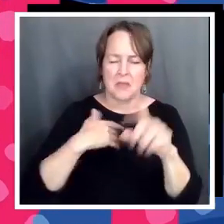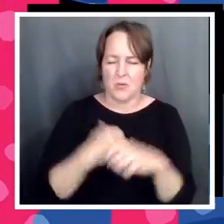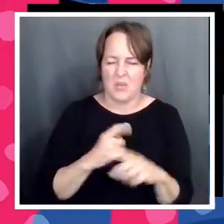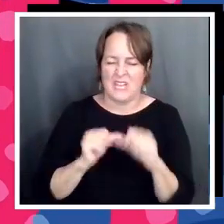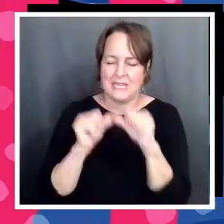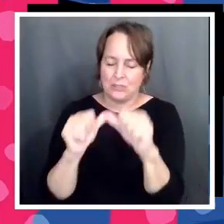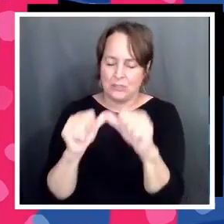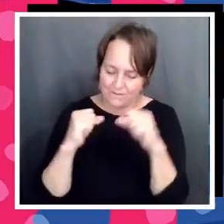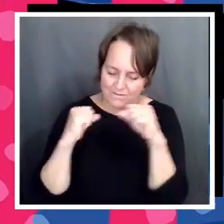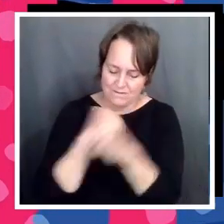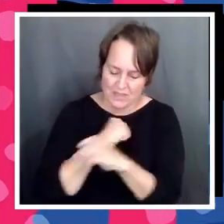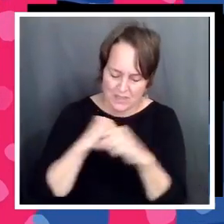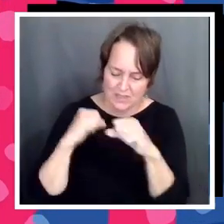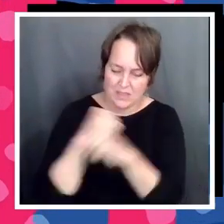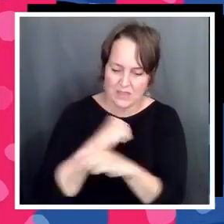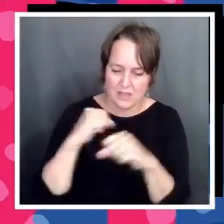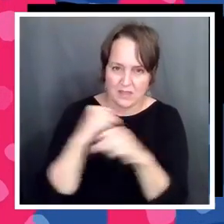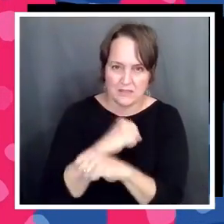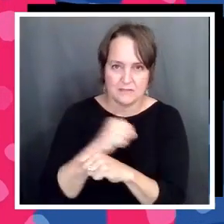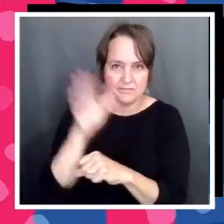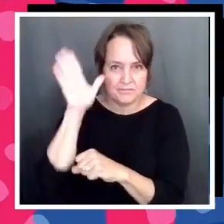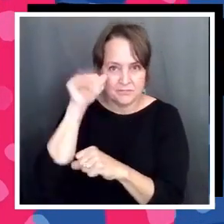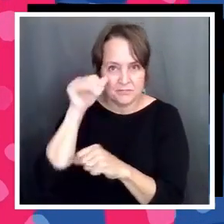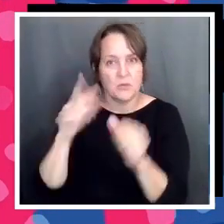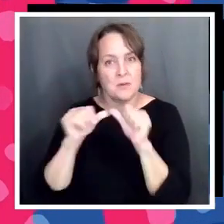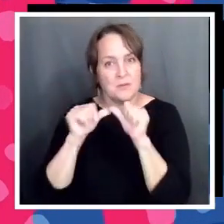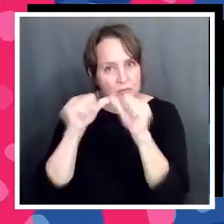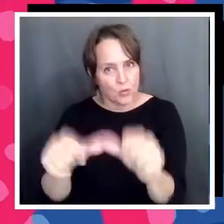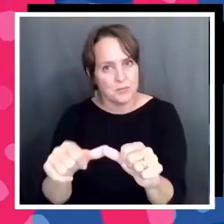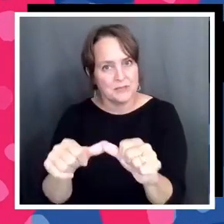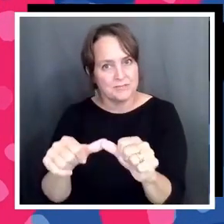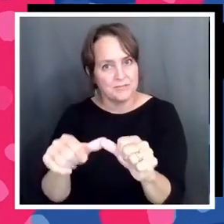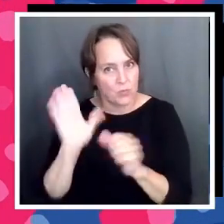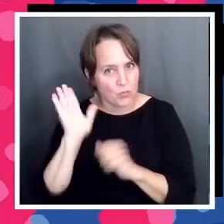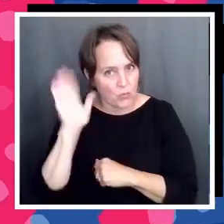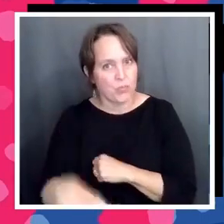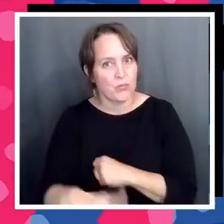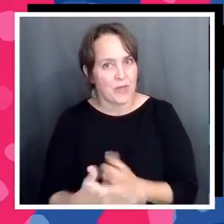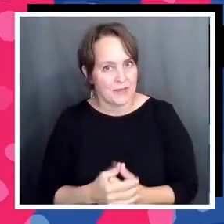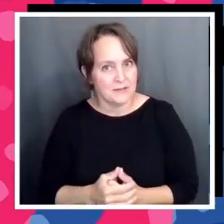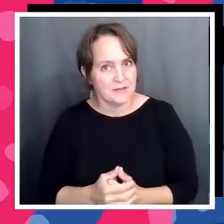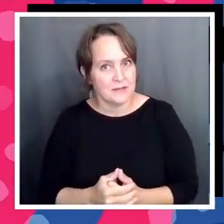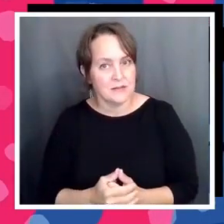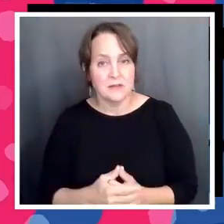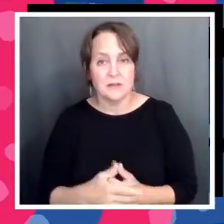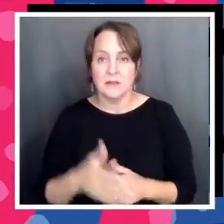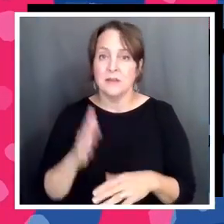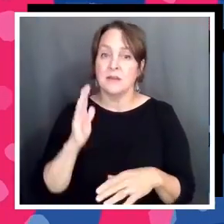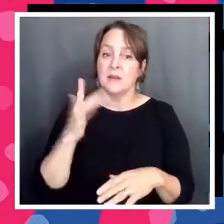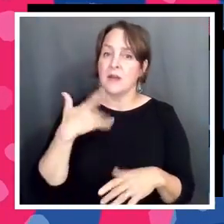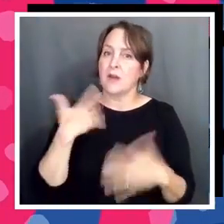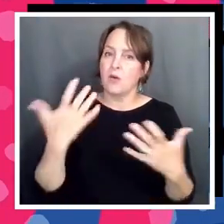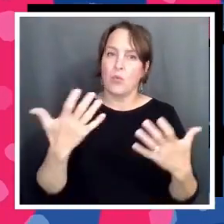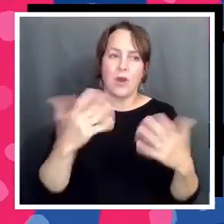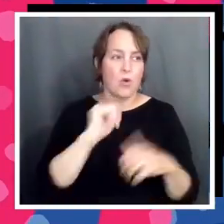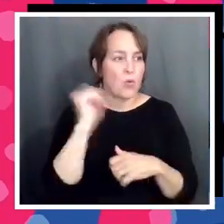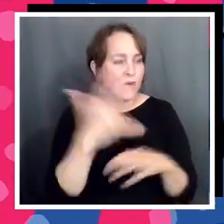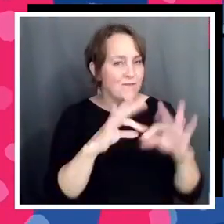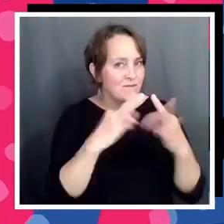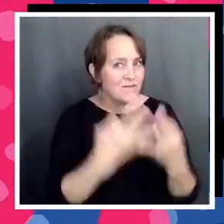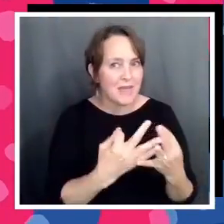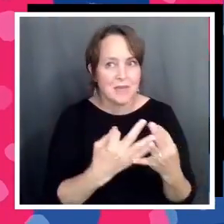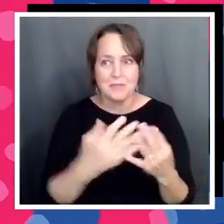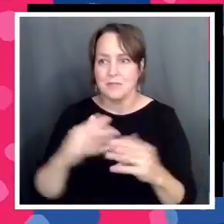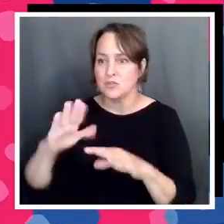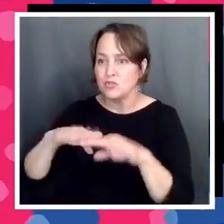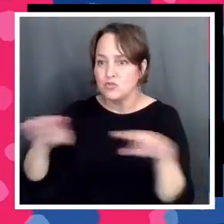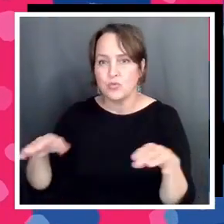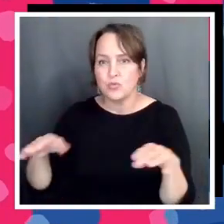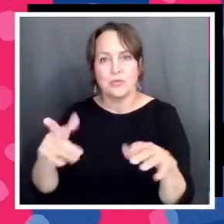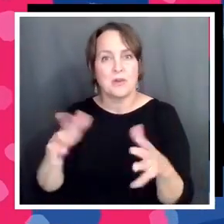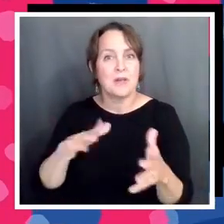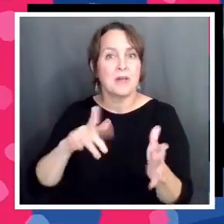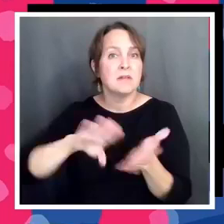I WILL CONTINUE TO FIGHT WITH